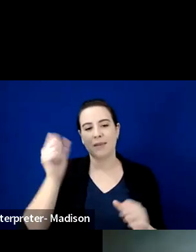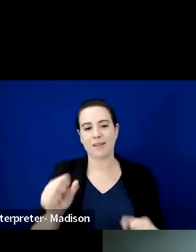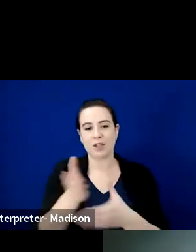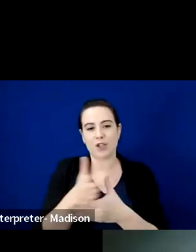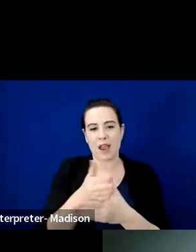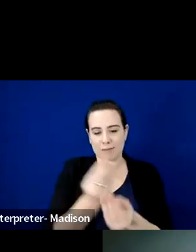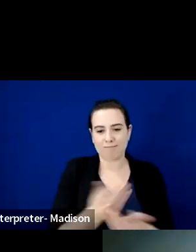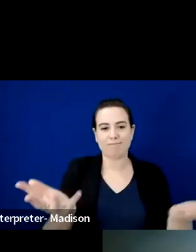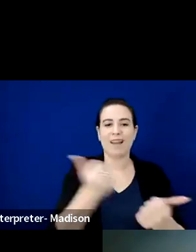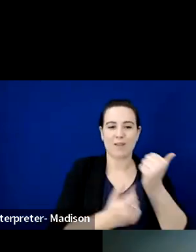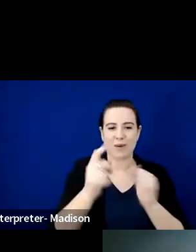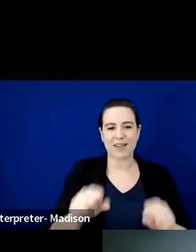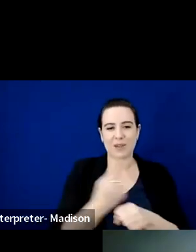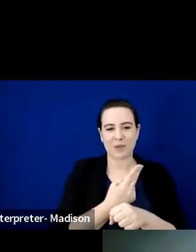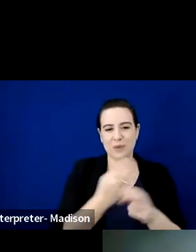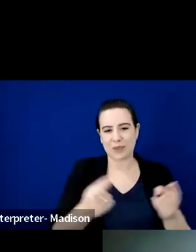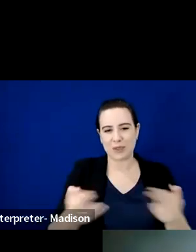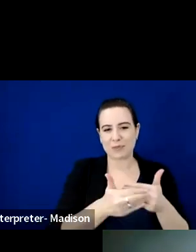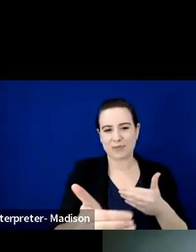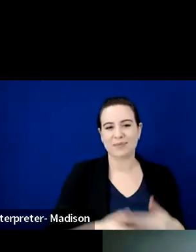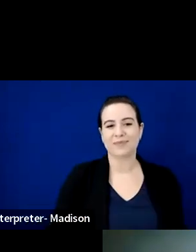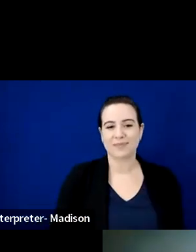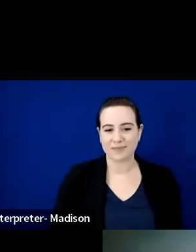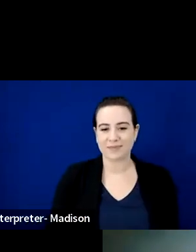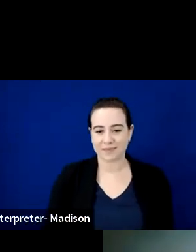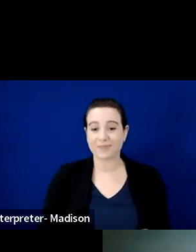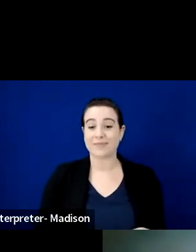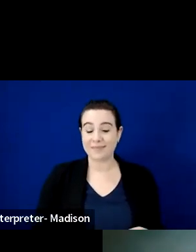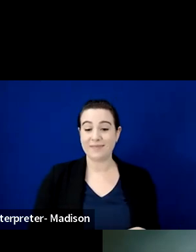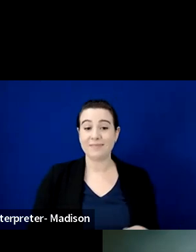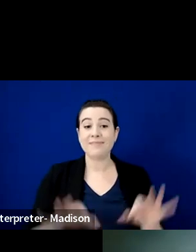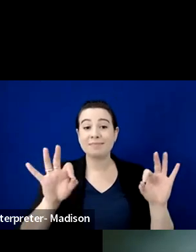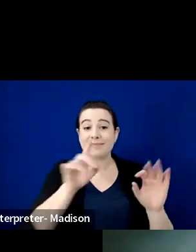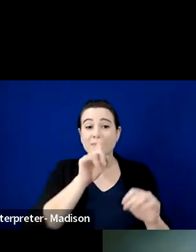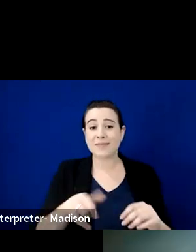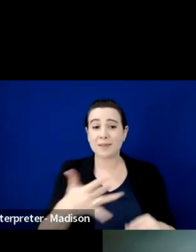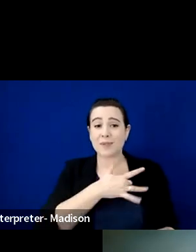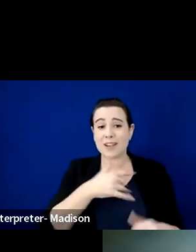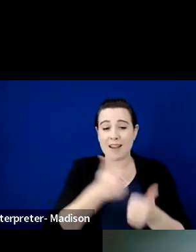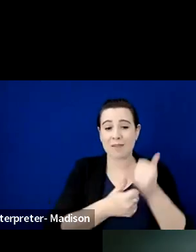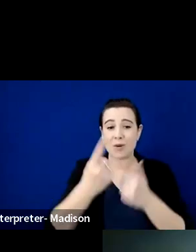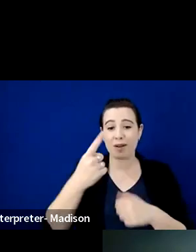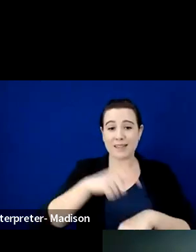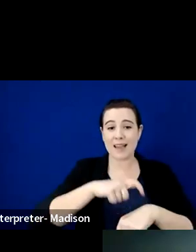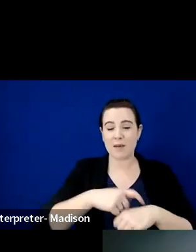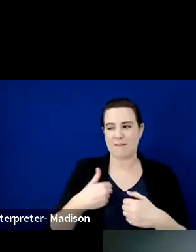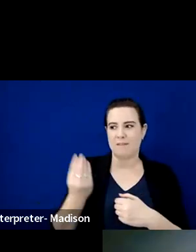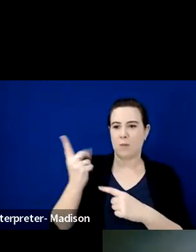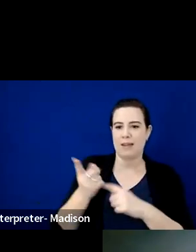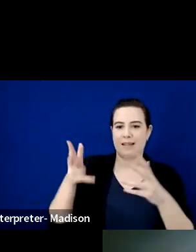I want to also just add to the point of information and educational material, I do believe it's safe to say for both projects, that at some point in the near future, once these projects are officially to an end, that those information materials will be available to folks more widely across the nation. So certainly will be something that we'll be able to share and everyone can use as a resource moving forward.